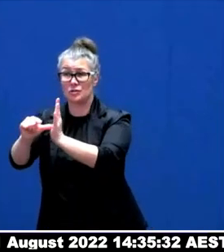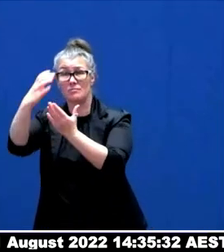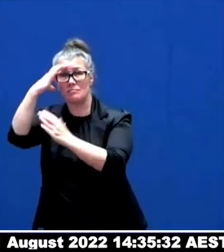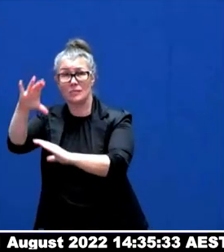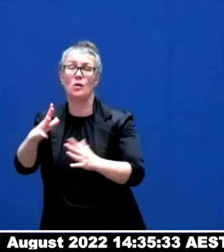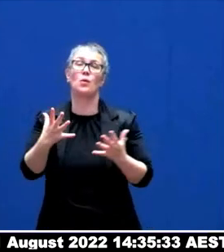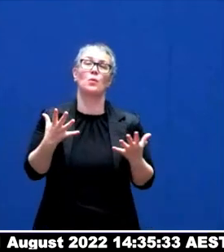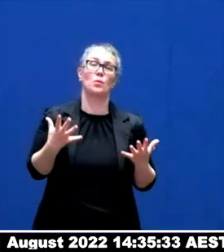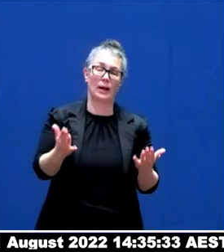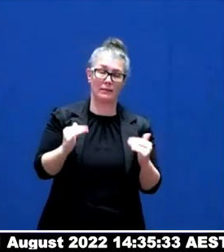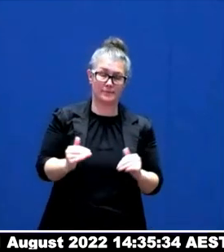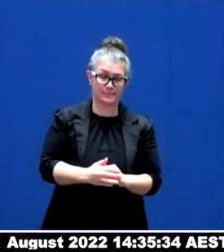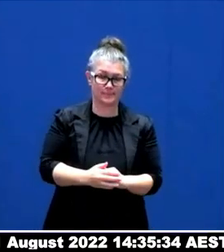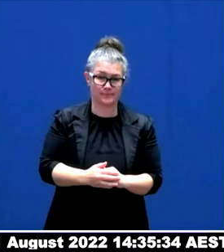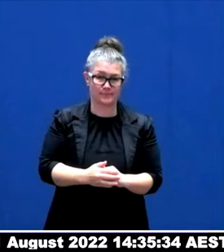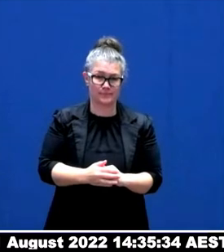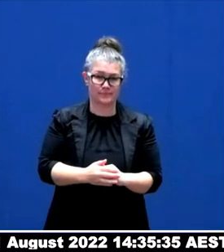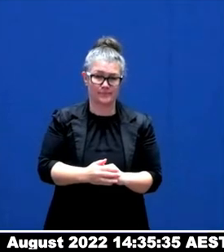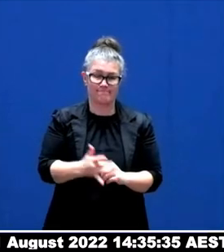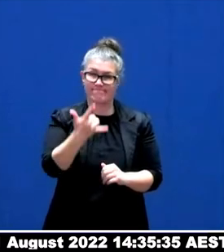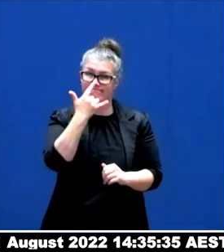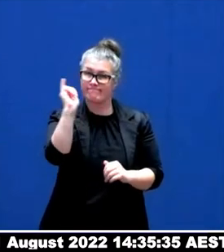I'll give you an example back during the COVID pandemic.